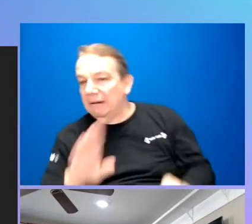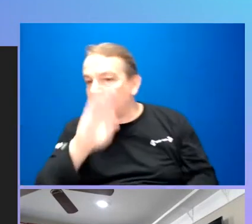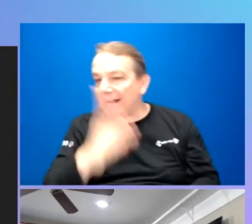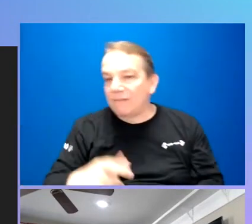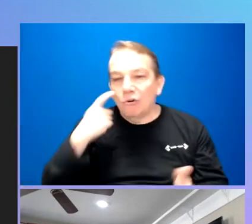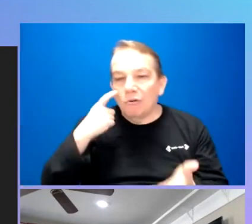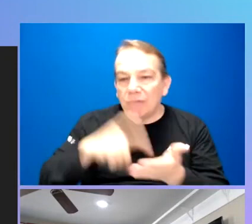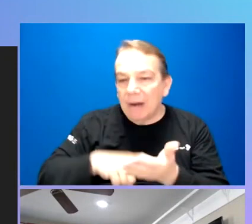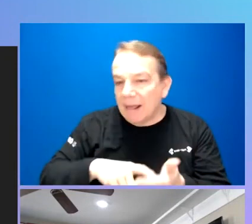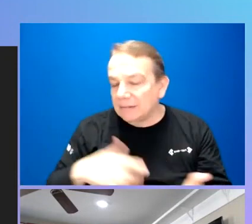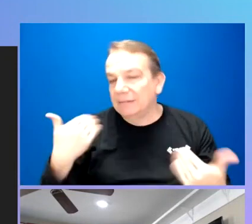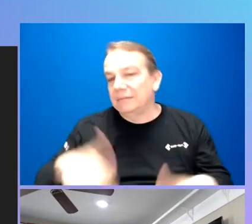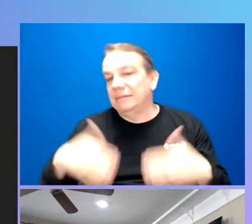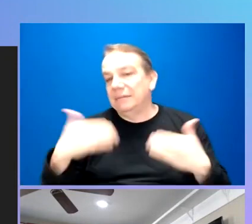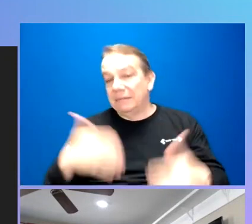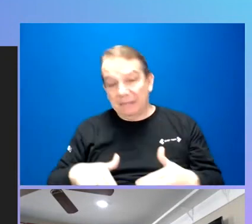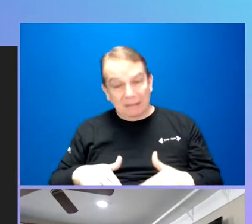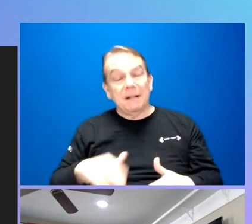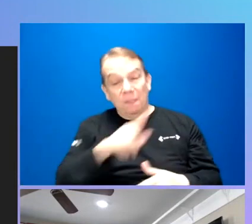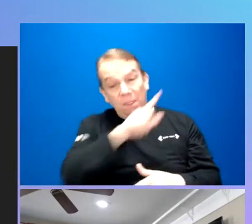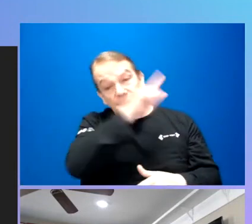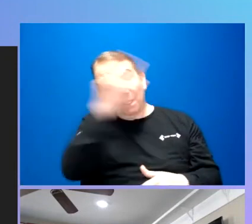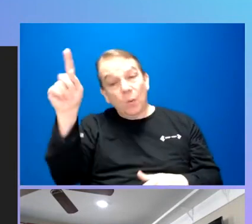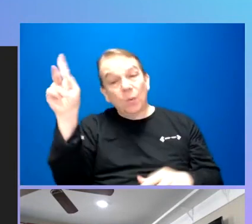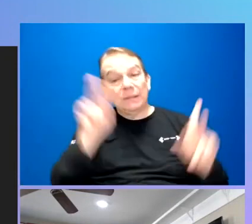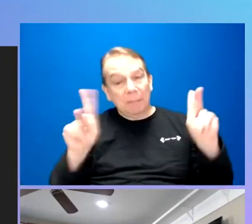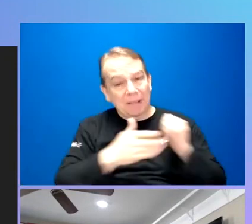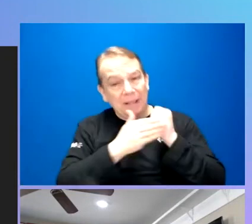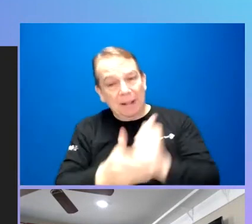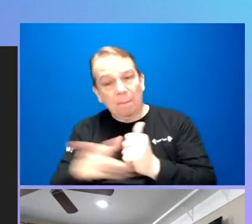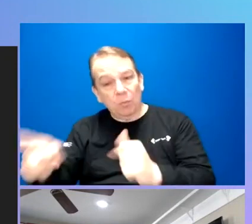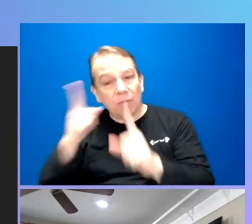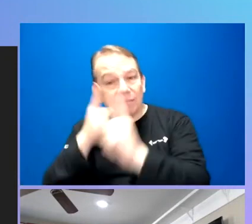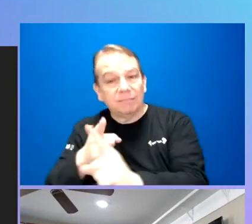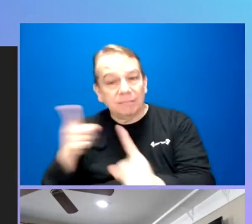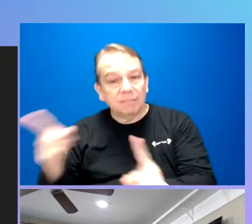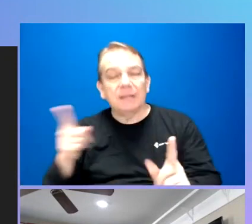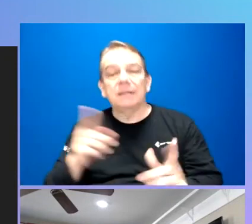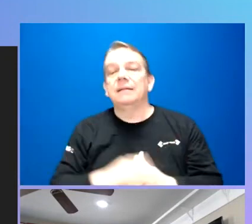with your mission. So don't just just focus exclusively